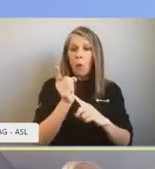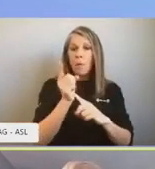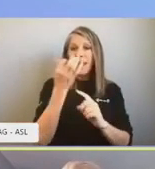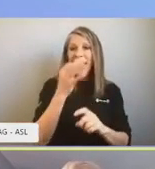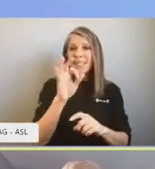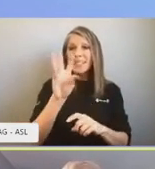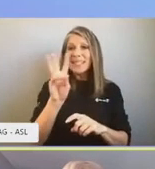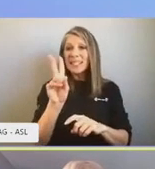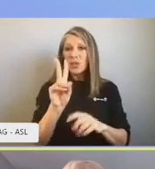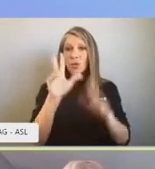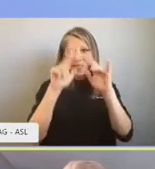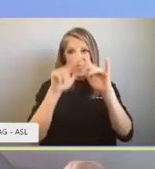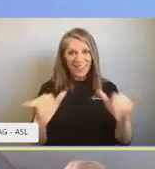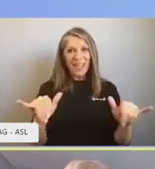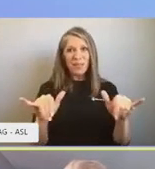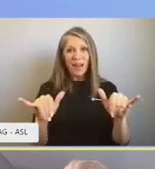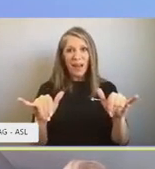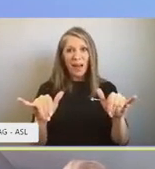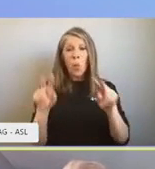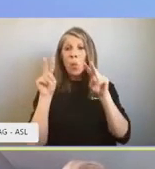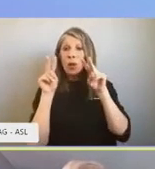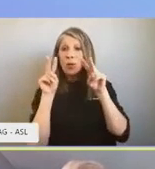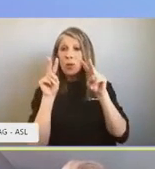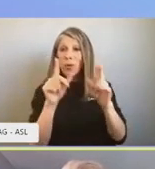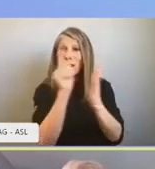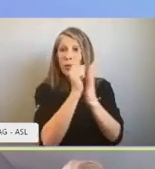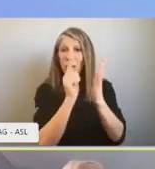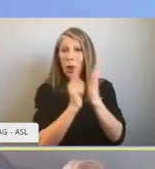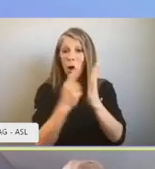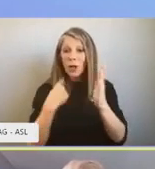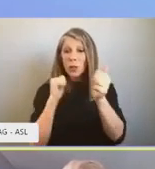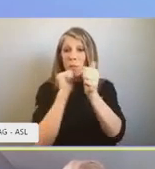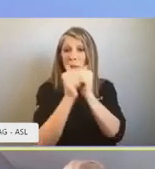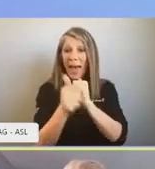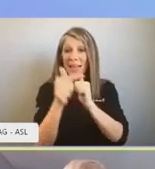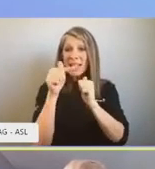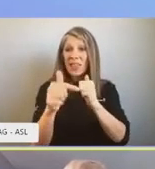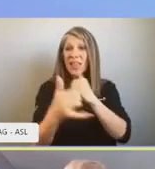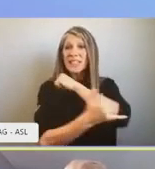that these two big national rights issues had moment in 1962 a critical together, because I think that when you